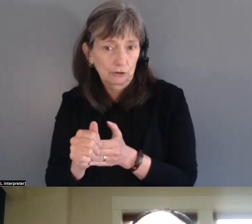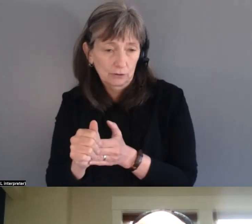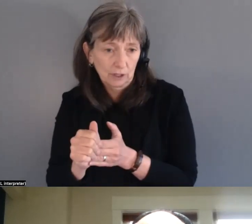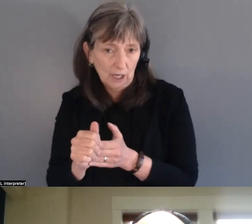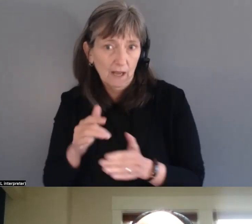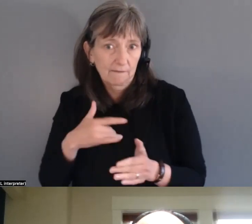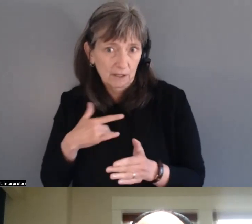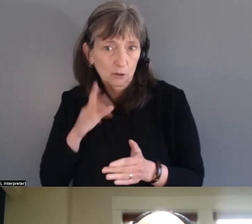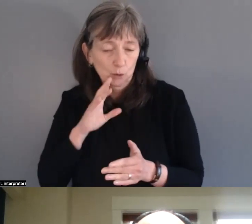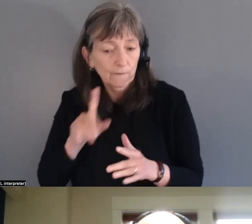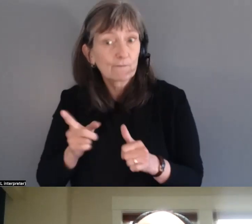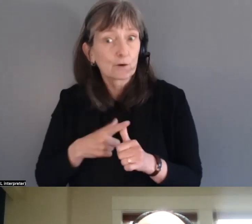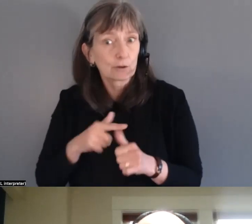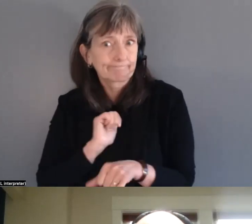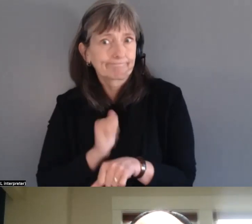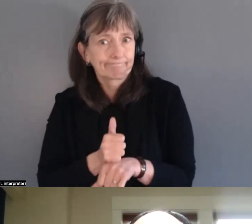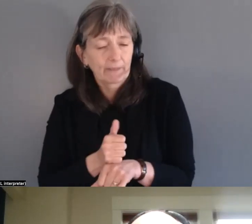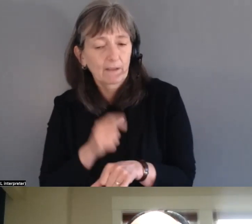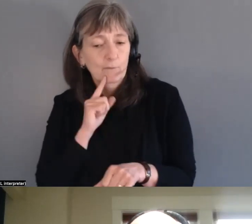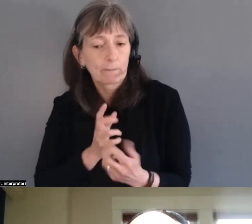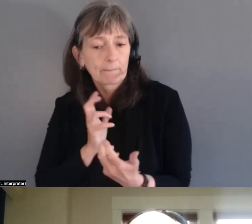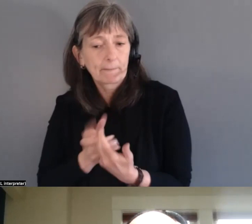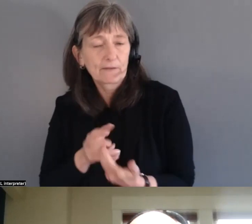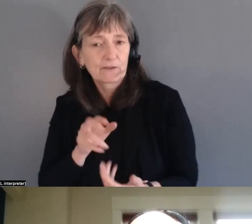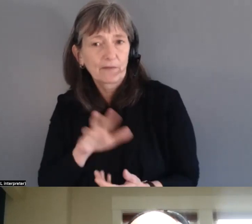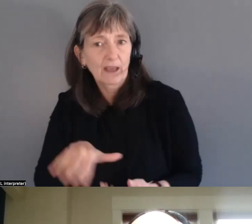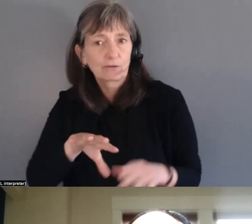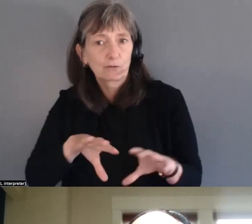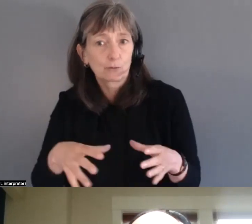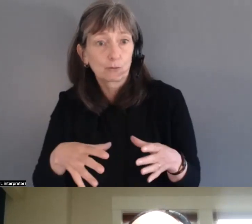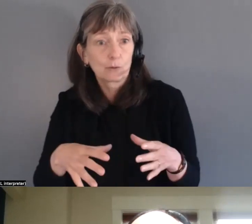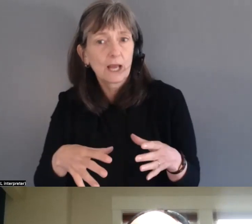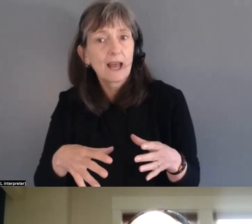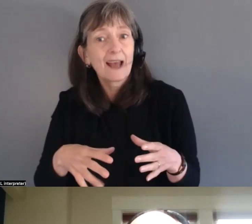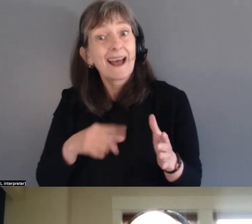that would be a really useful demonstration to other people what the value would be.